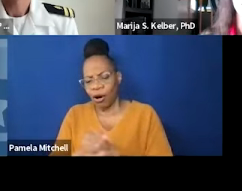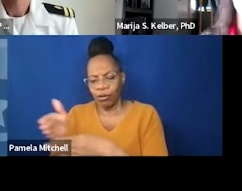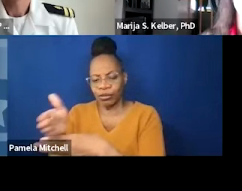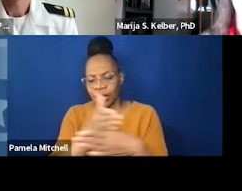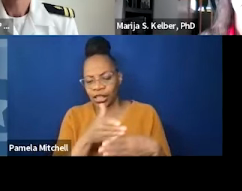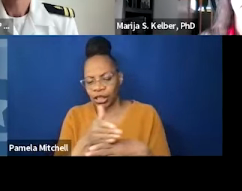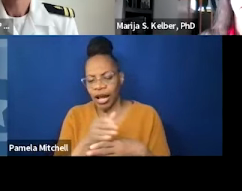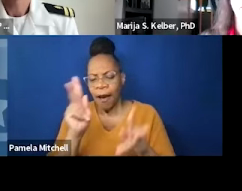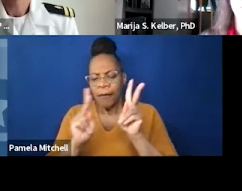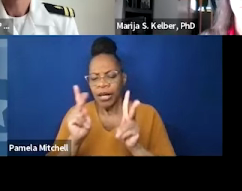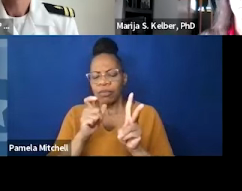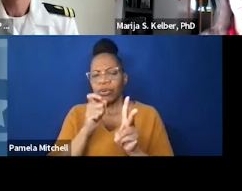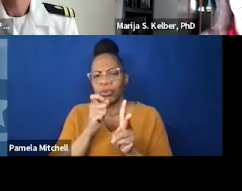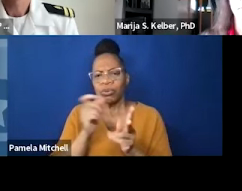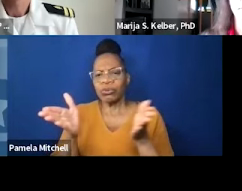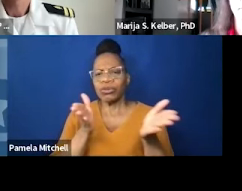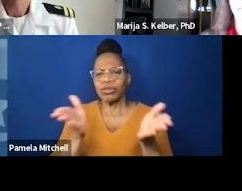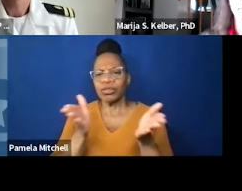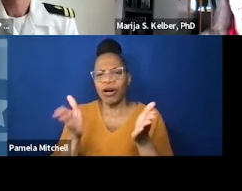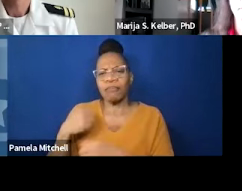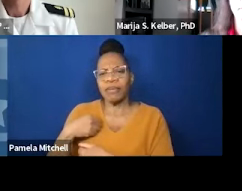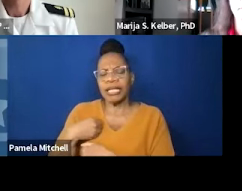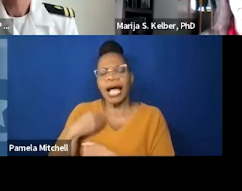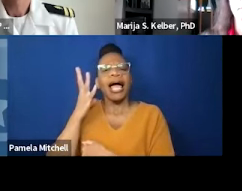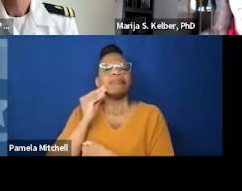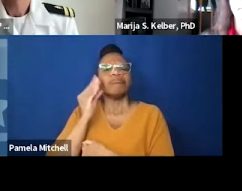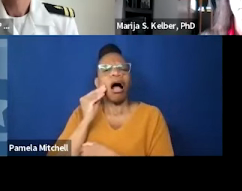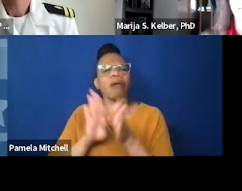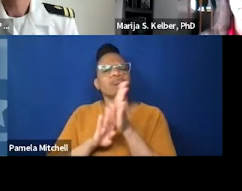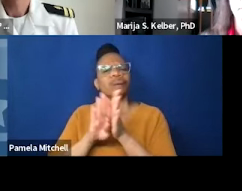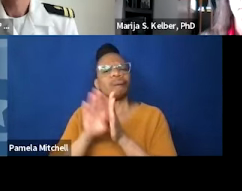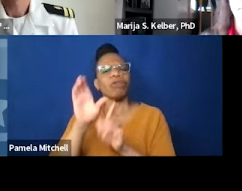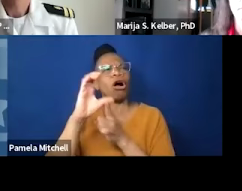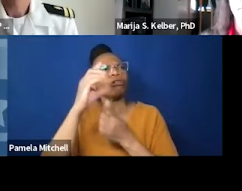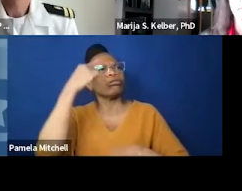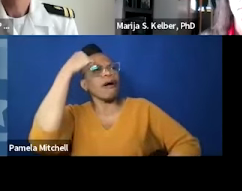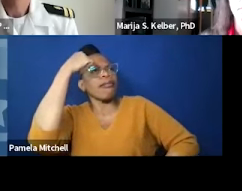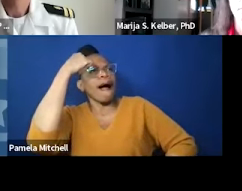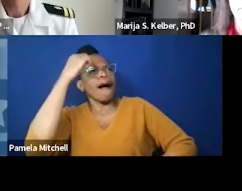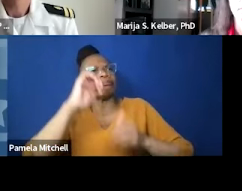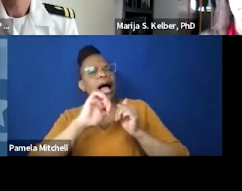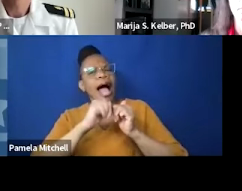experience and develop a type of culture, a way of thinking, a mindset. We have our own way of dressing,